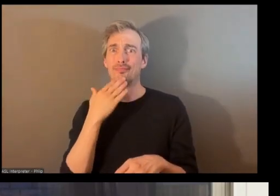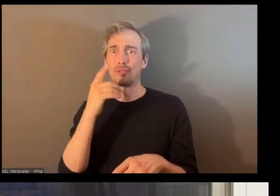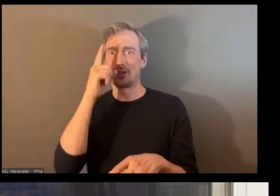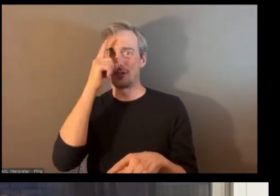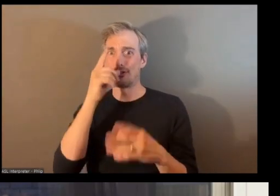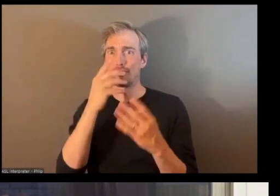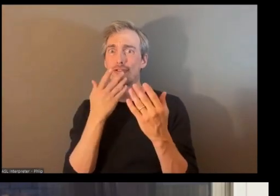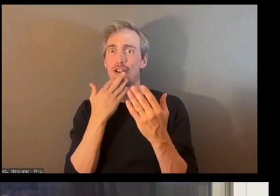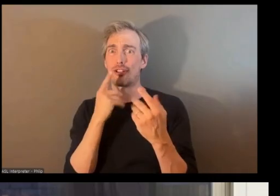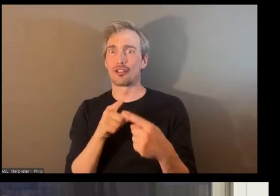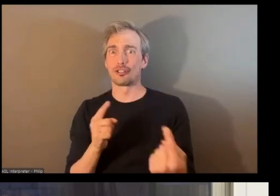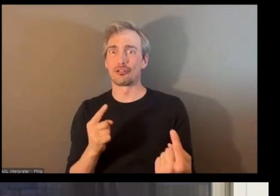All right. Okay. So... Takeaways. The cat